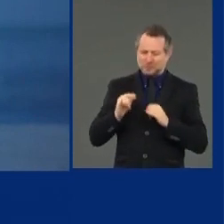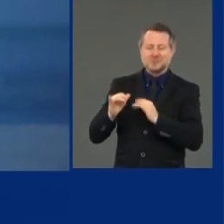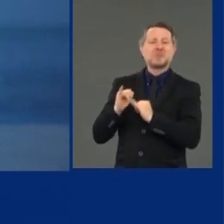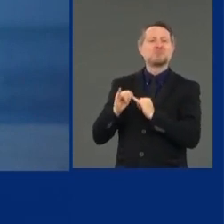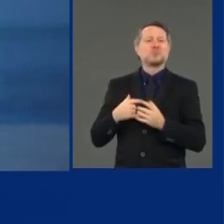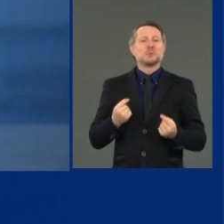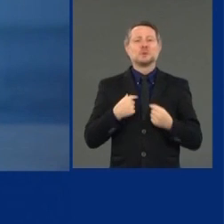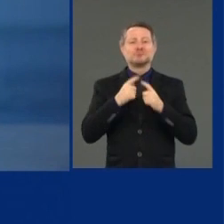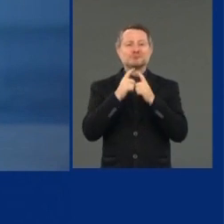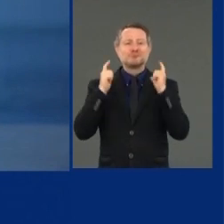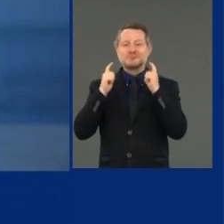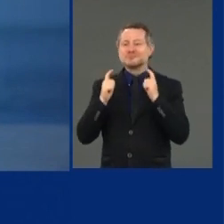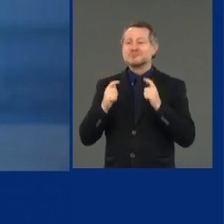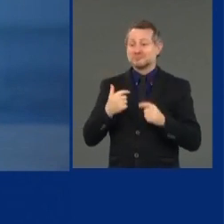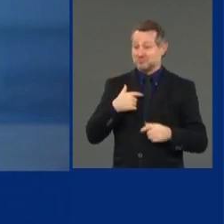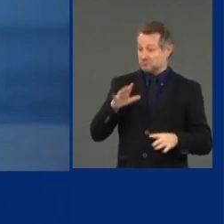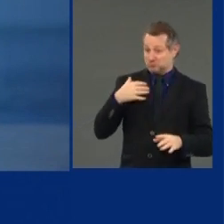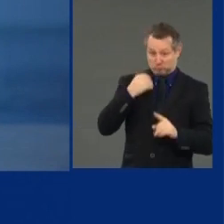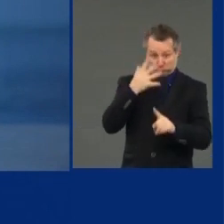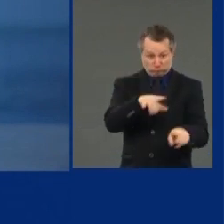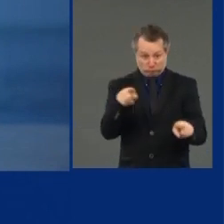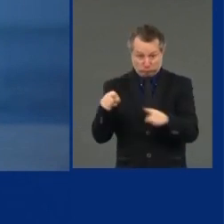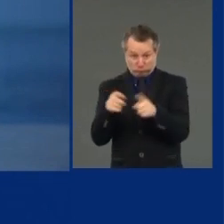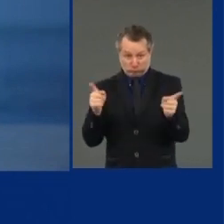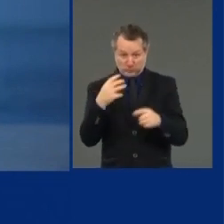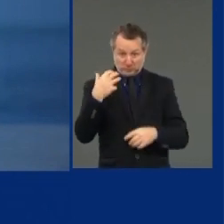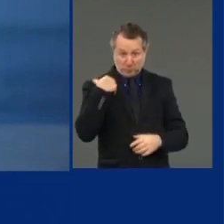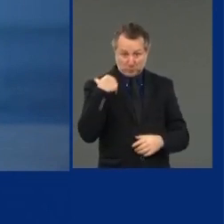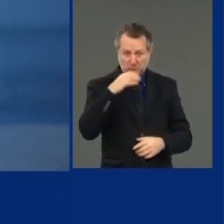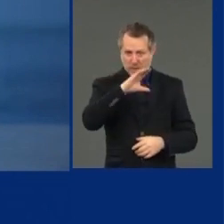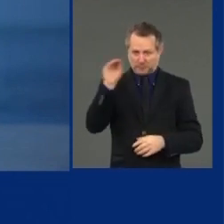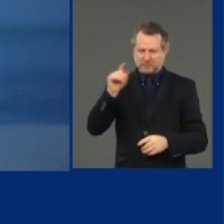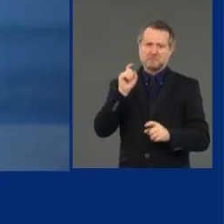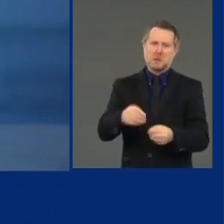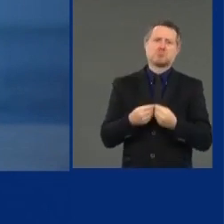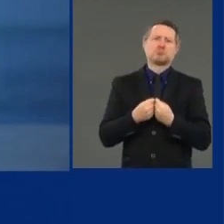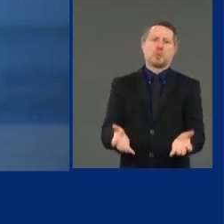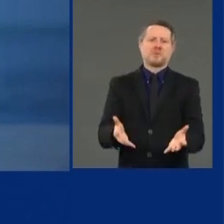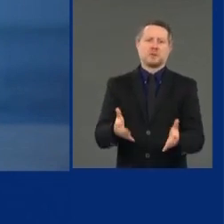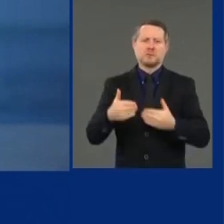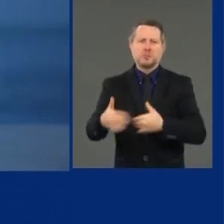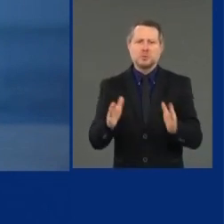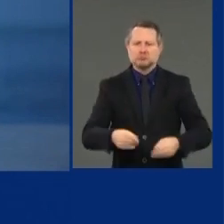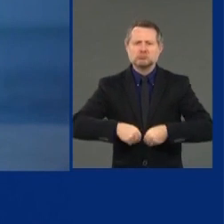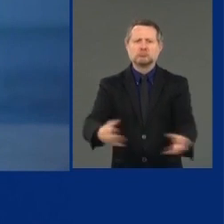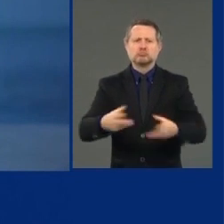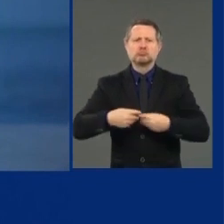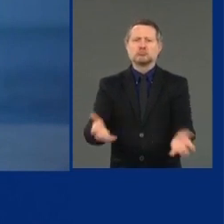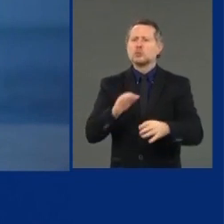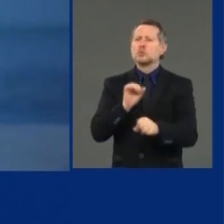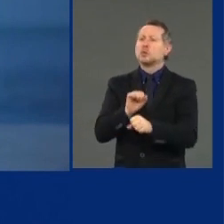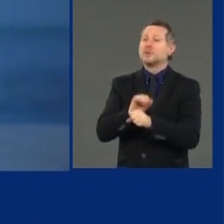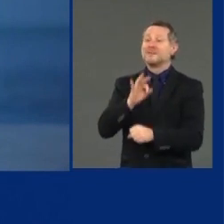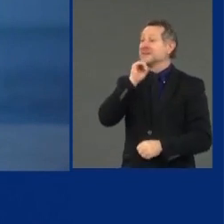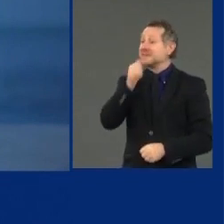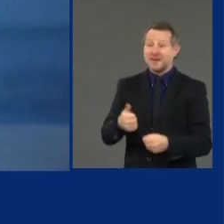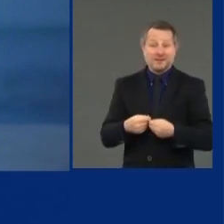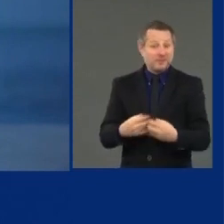INFECTION RATE FOR YOU, BUT YOU HAVE TO WEAR IT. NOW, WE SAY THAT EMPLOYERS MUST